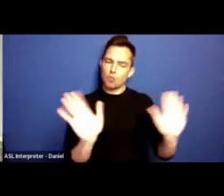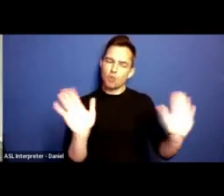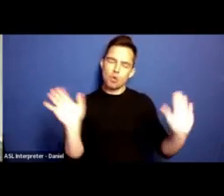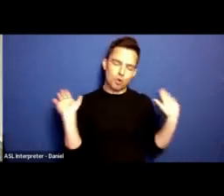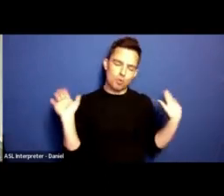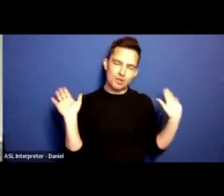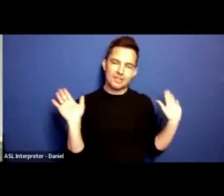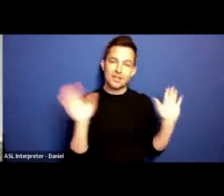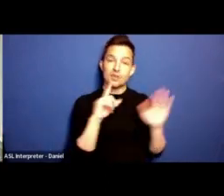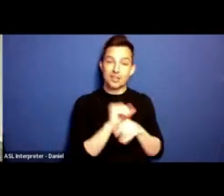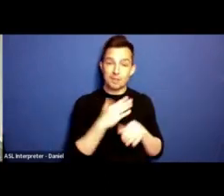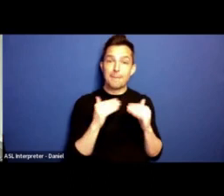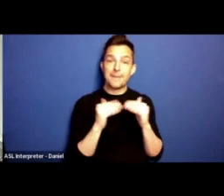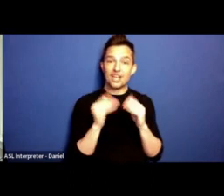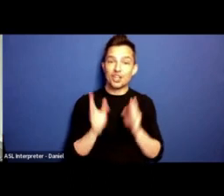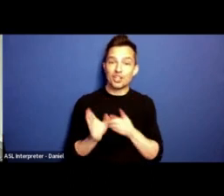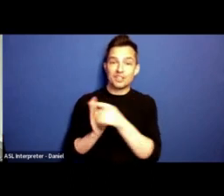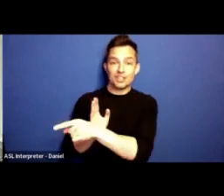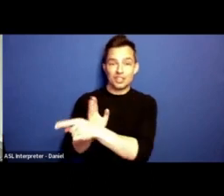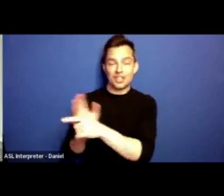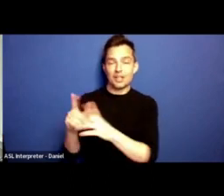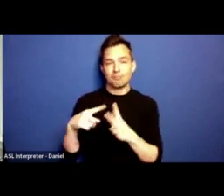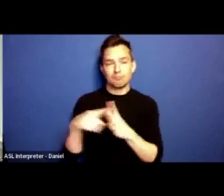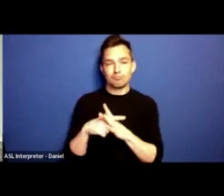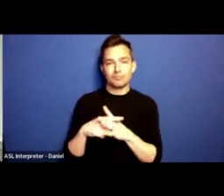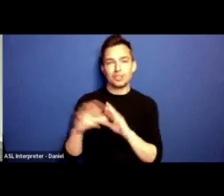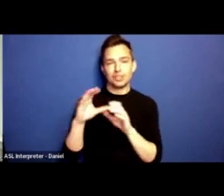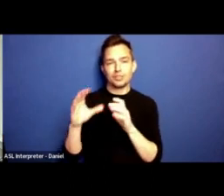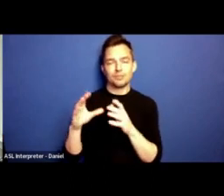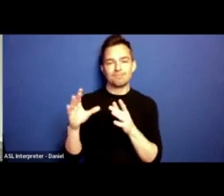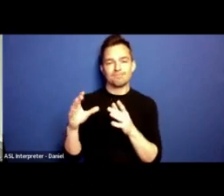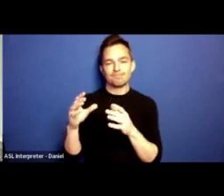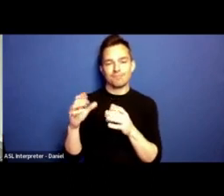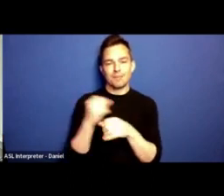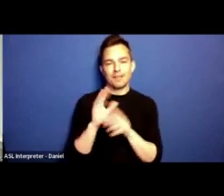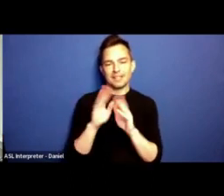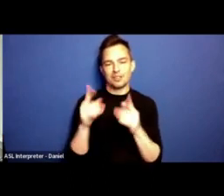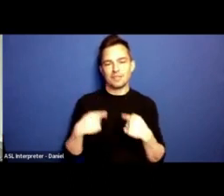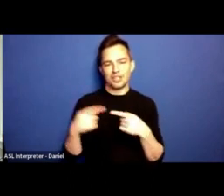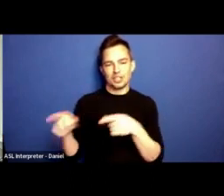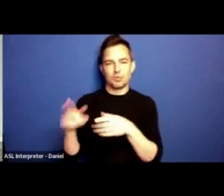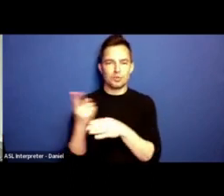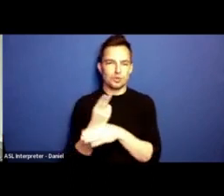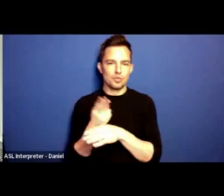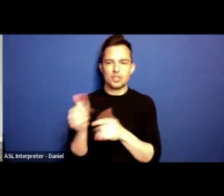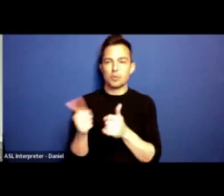peer. She was the one who got through to me about that. Because she was using she was far enough along in her journey